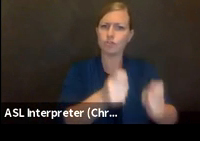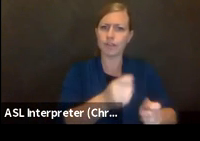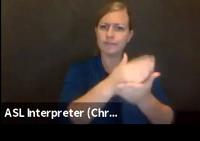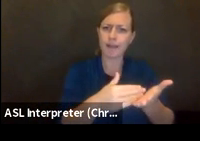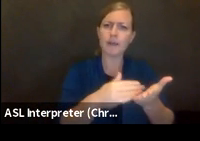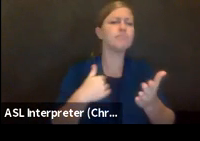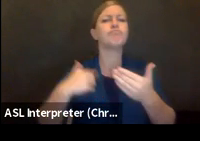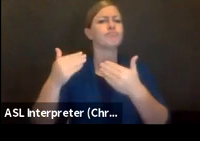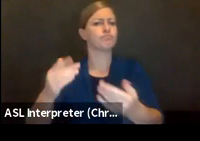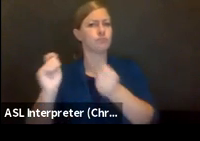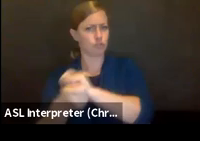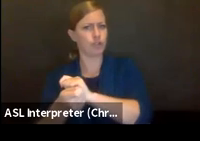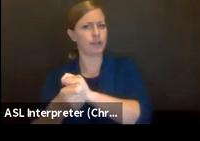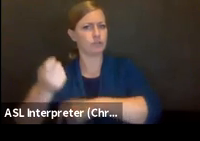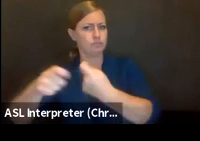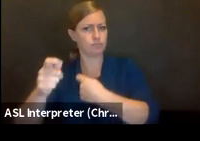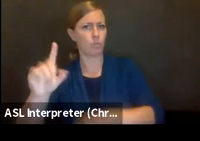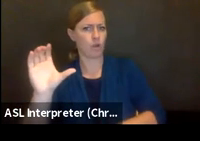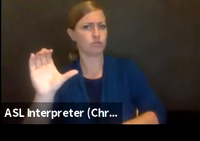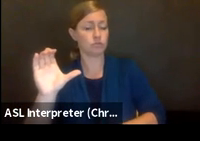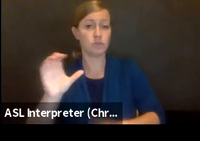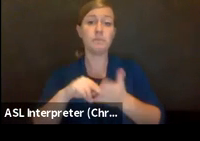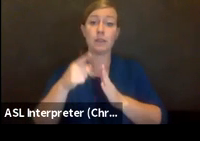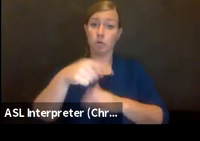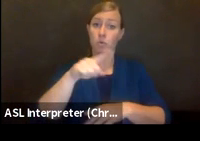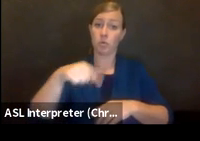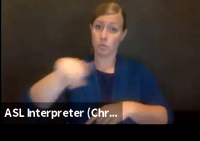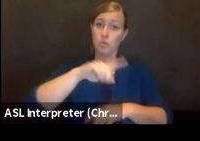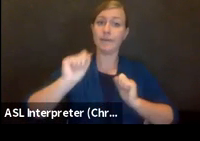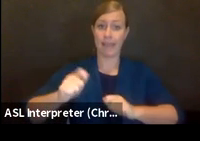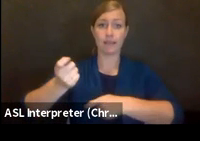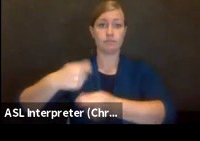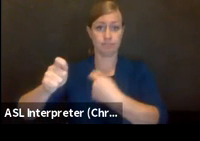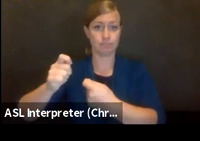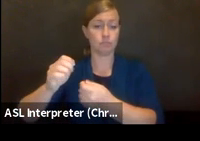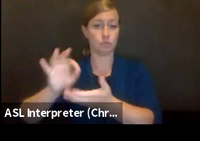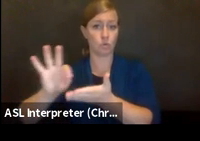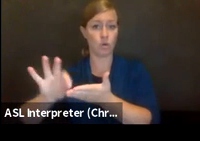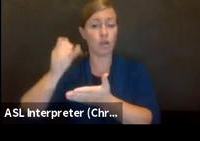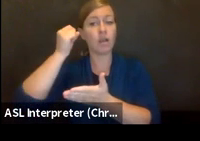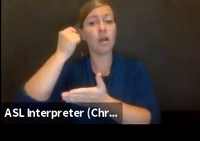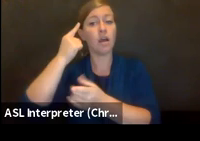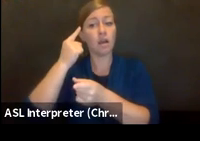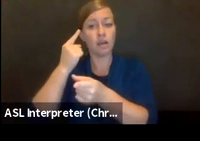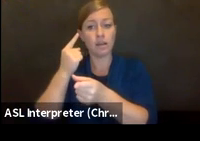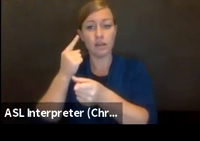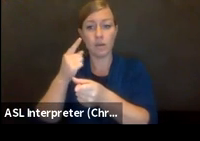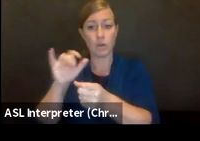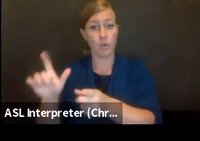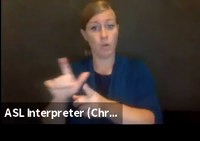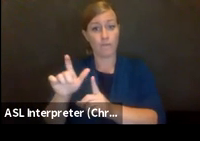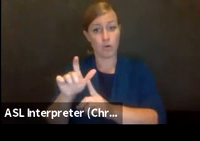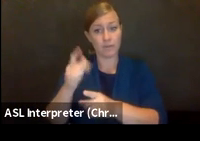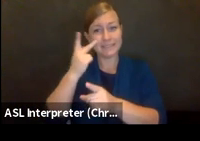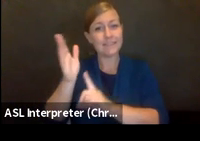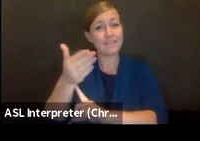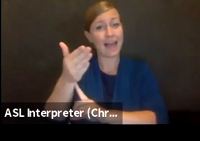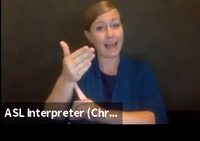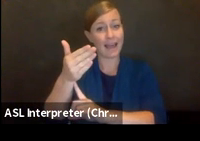ESD 189 - Amy Colburn: I'm going to change that to 100 so you can override individual assignments if when you hover over a box you'll also see a little flag, so I can